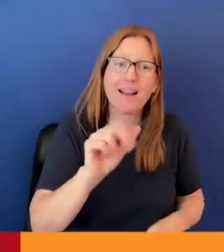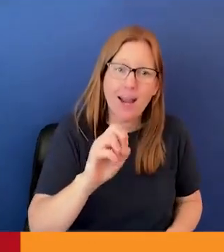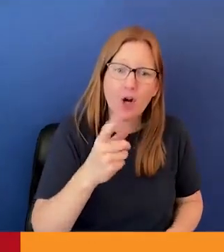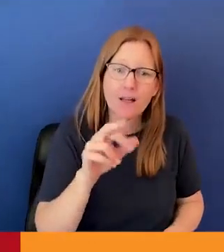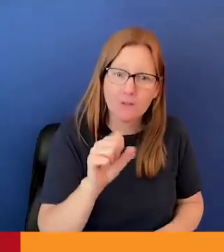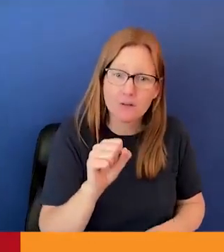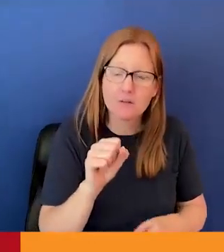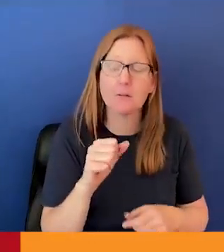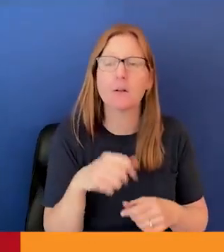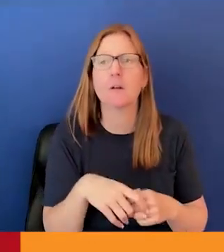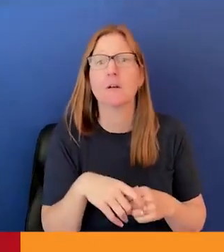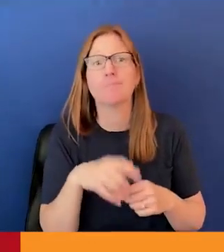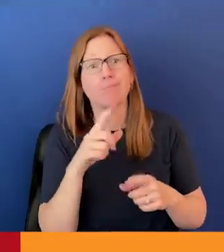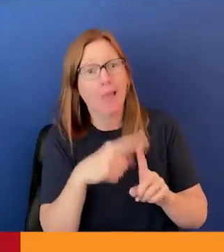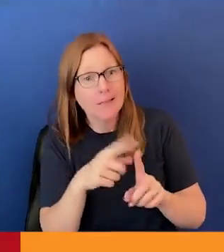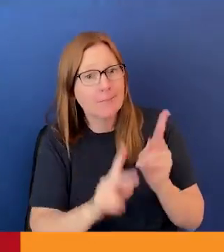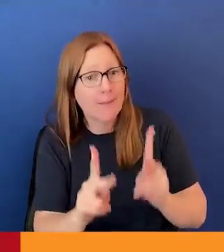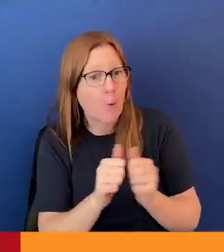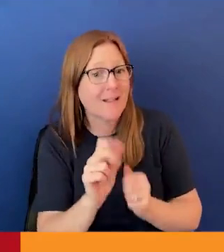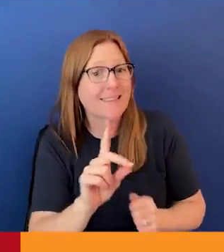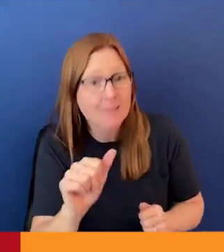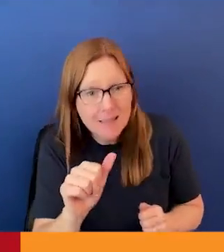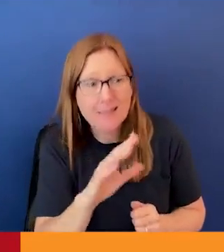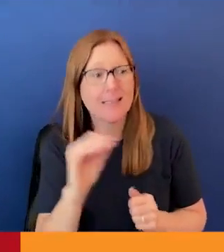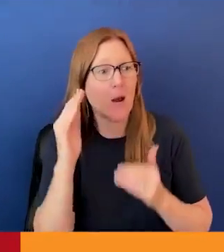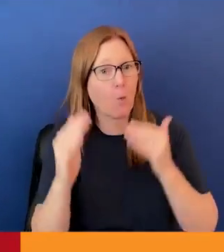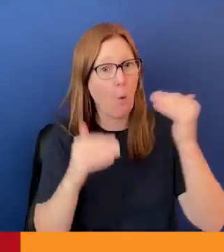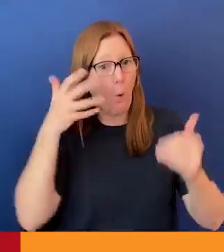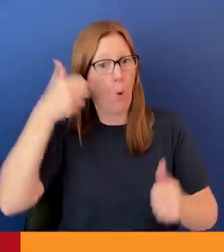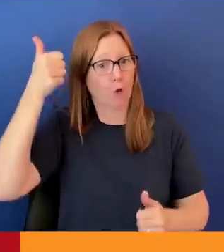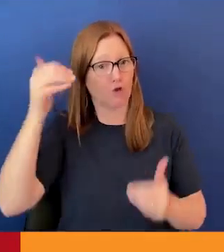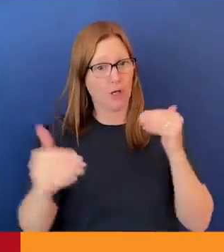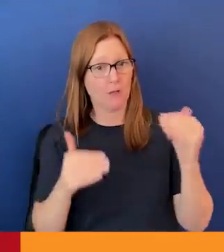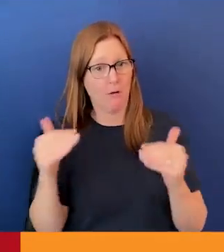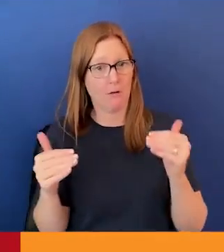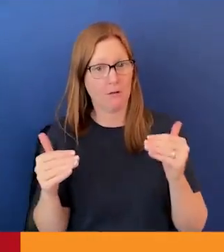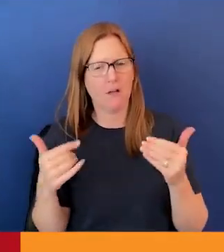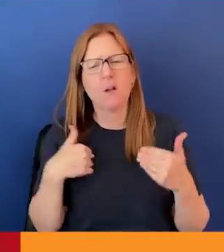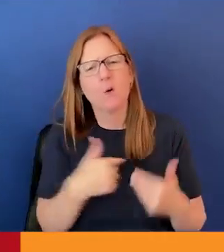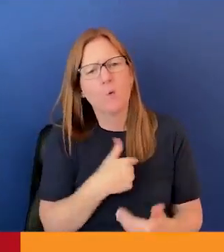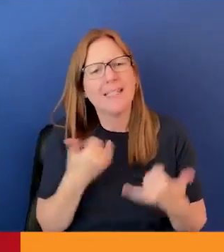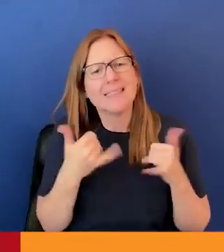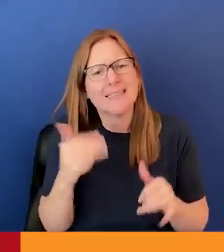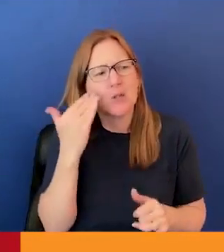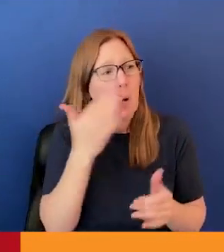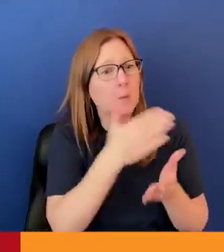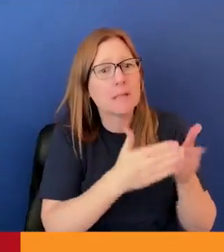with disabilities and older adults, we know that individuals with disabilities